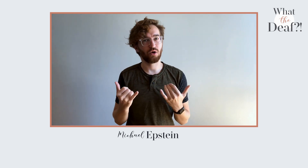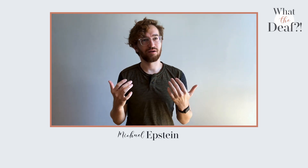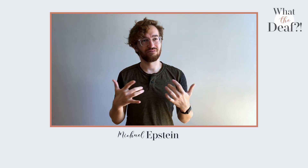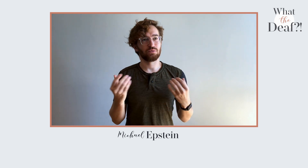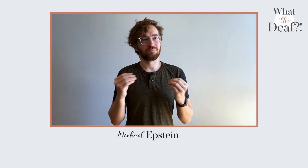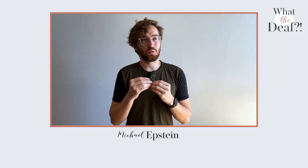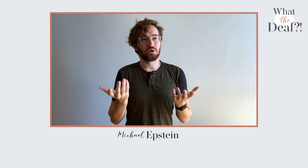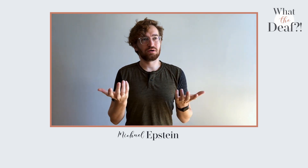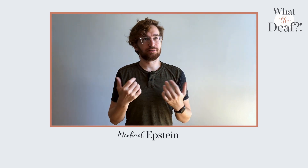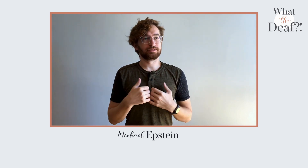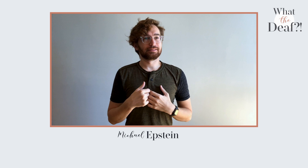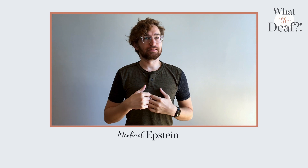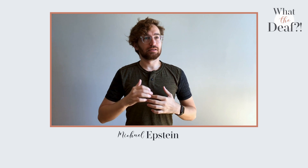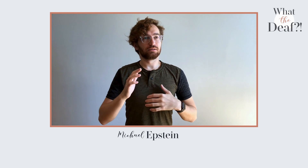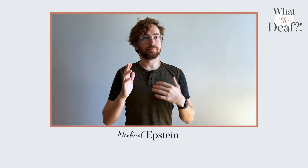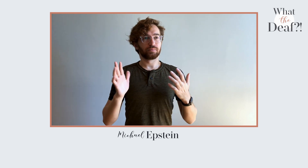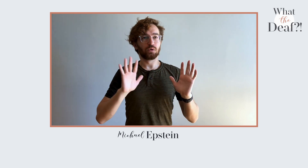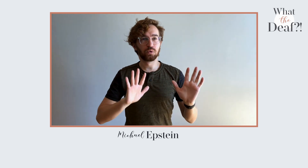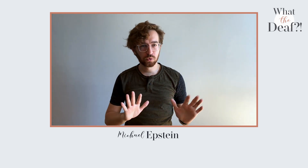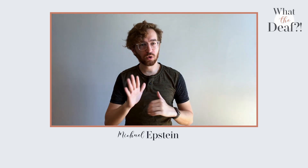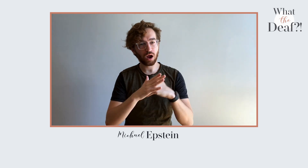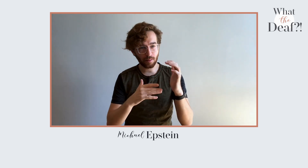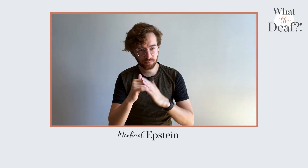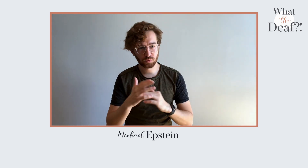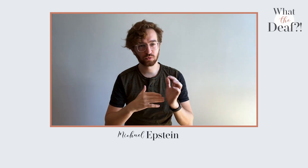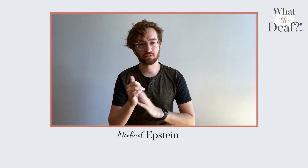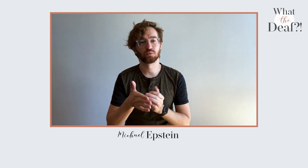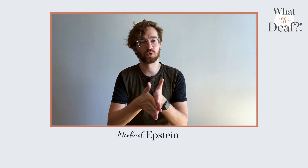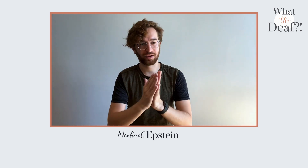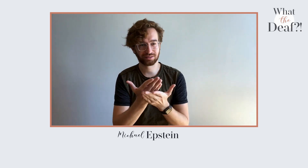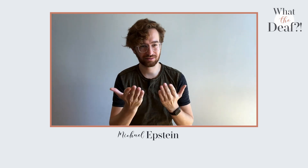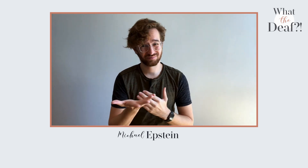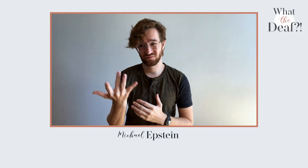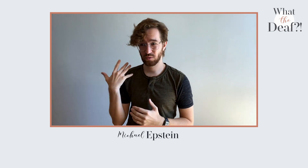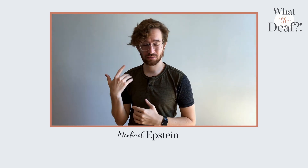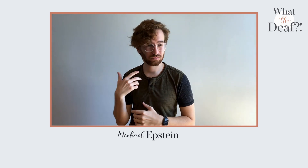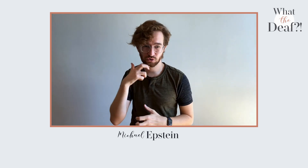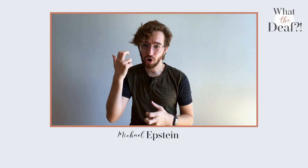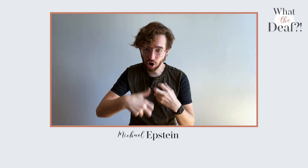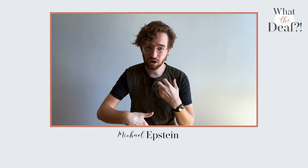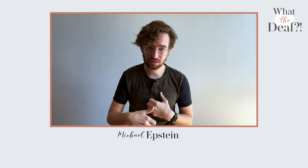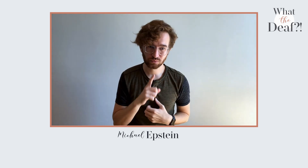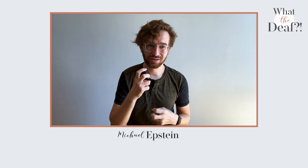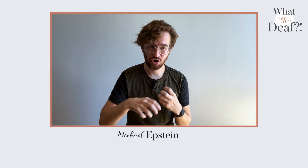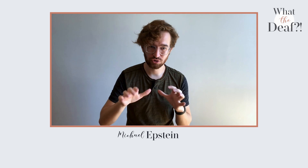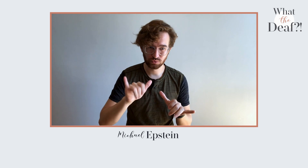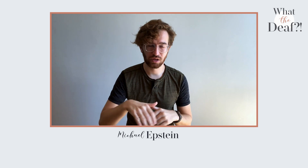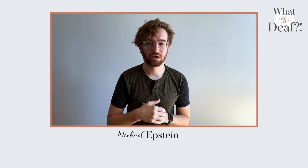I feel much more comfortable requesting things. Whereas in the very beginning, it was really difficult to do that.